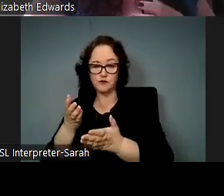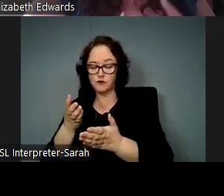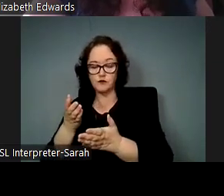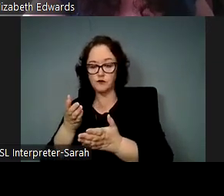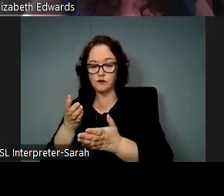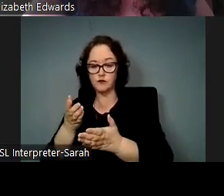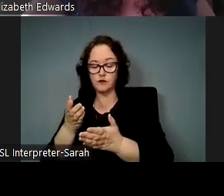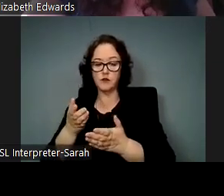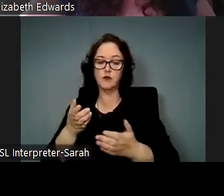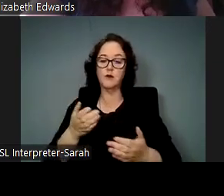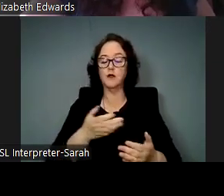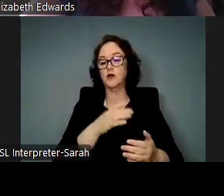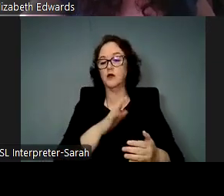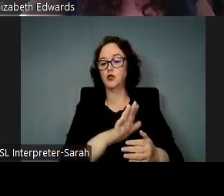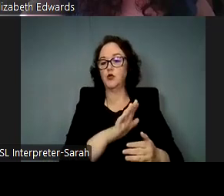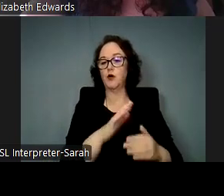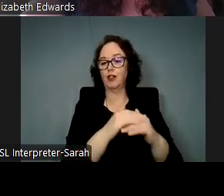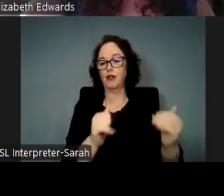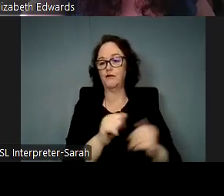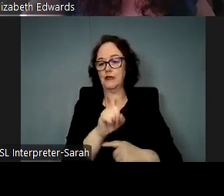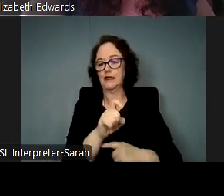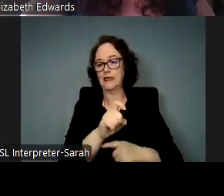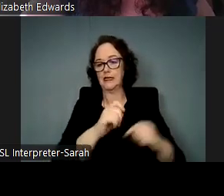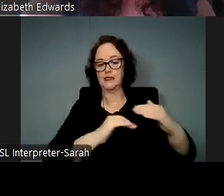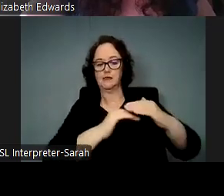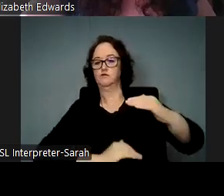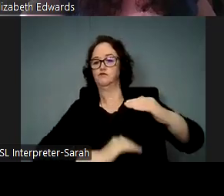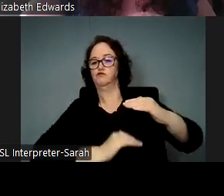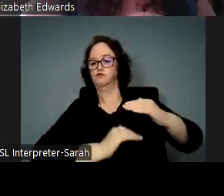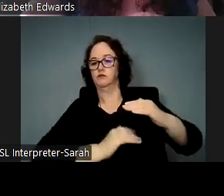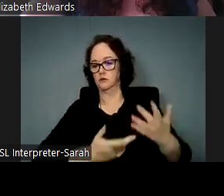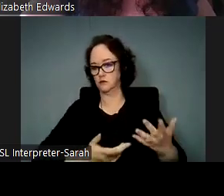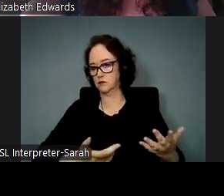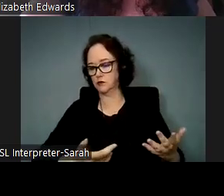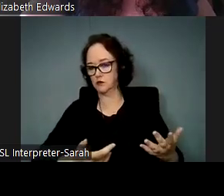[other] level of need. Also, there may be restrictions in the